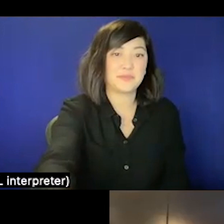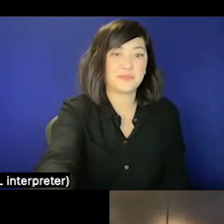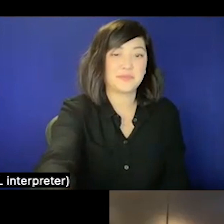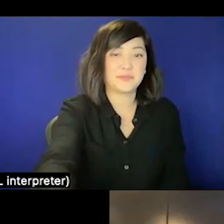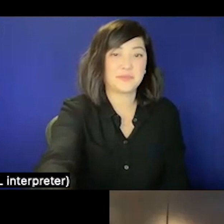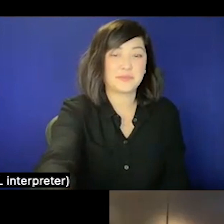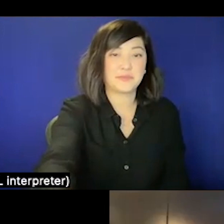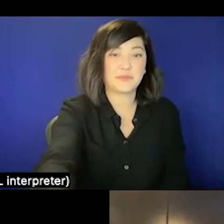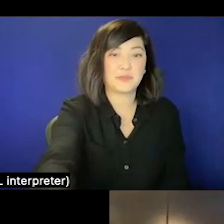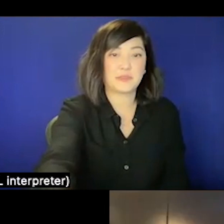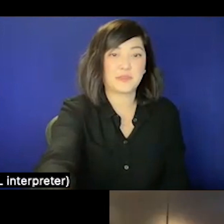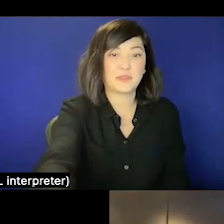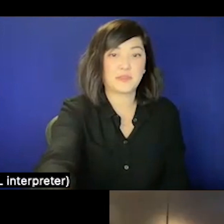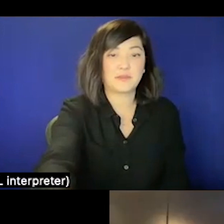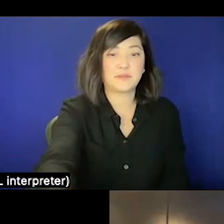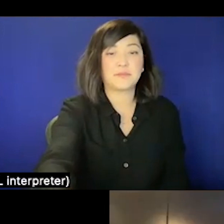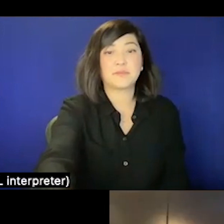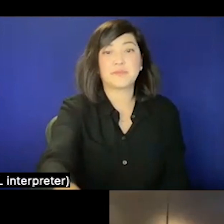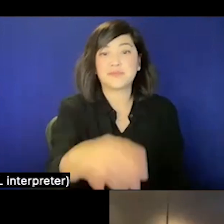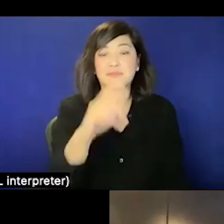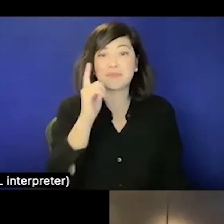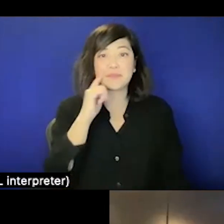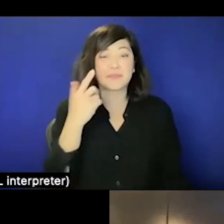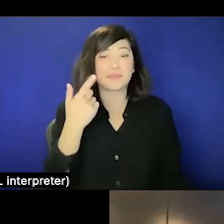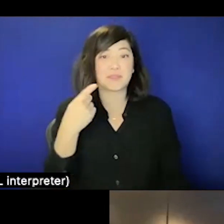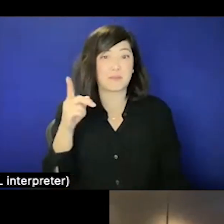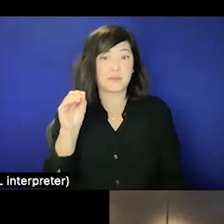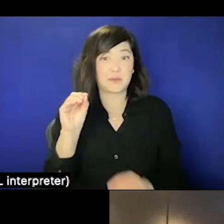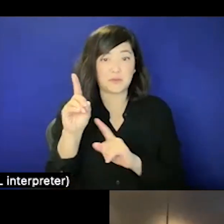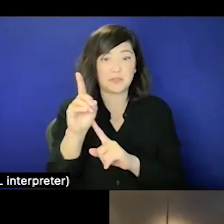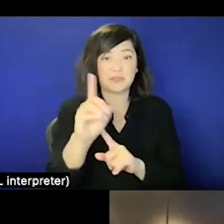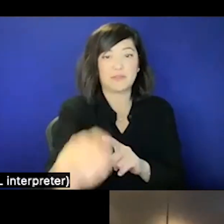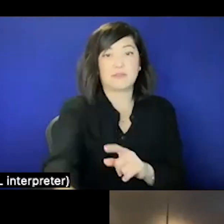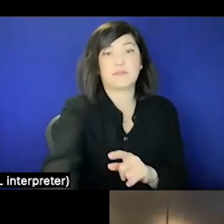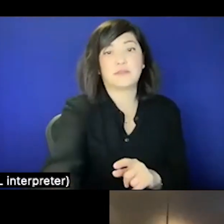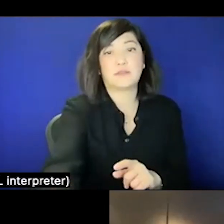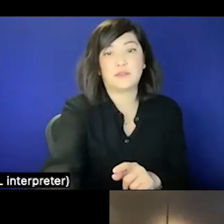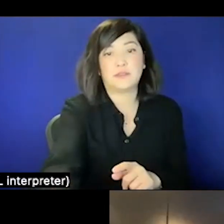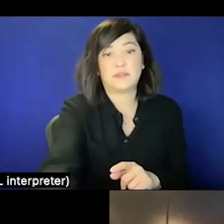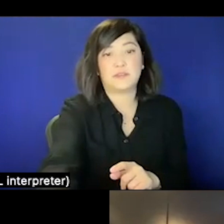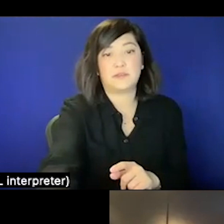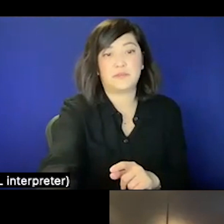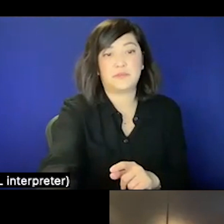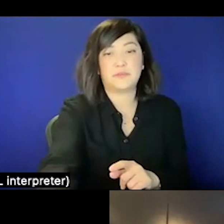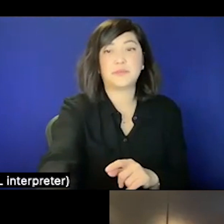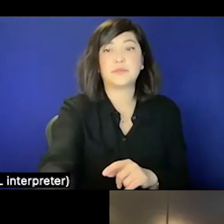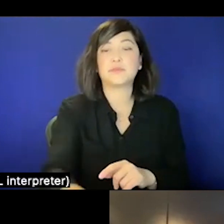actually going to become... There are probably a couple of things that are playing a role here. One